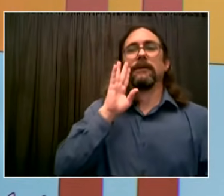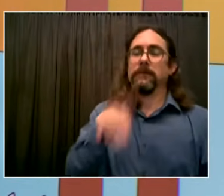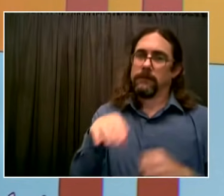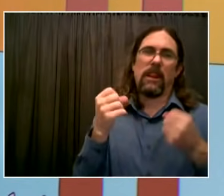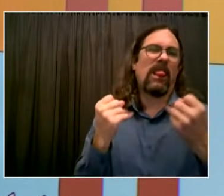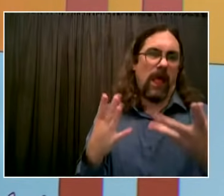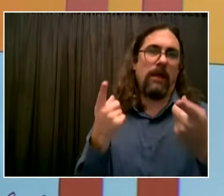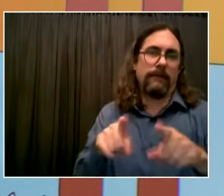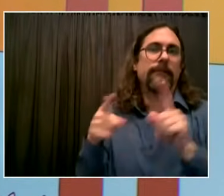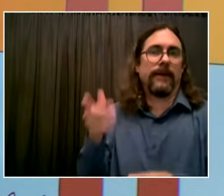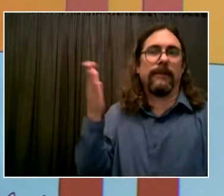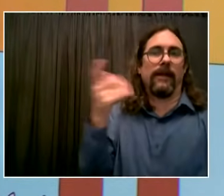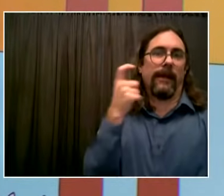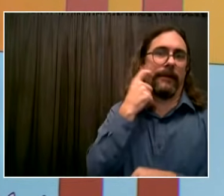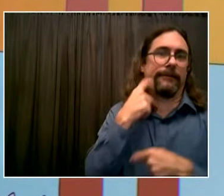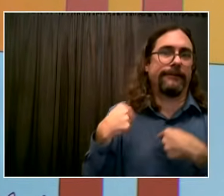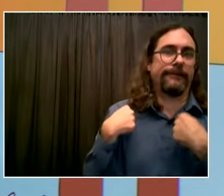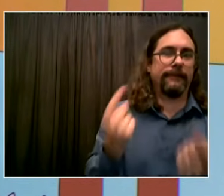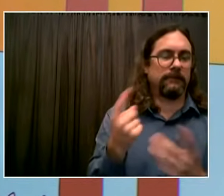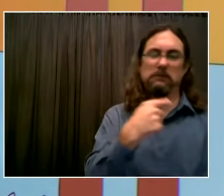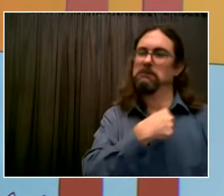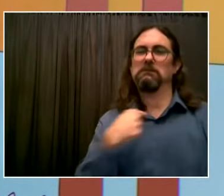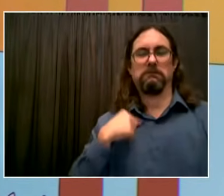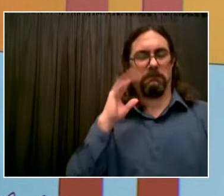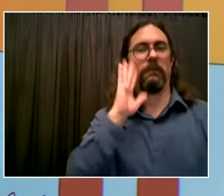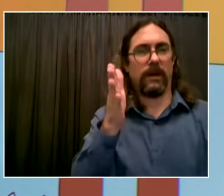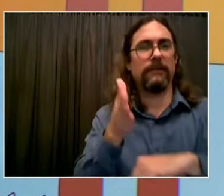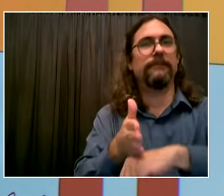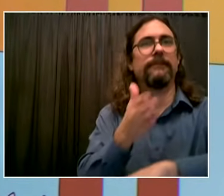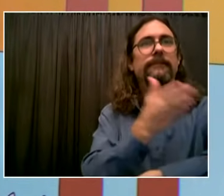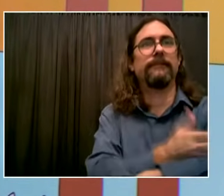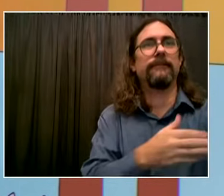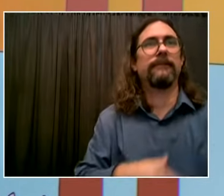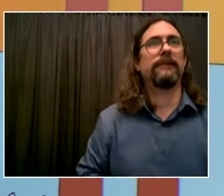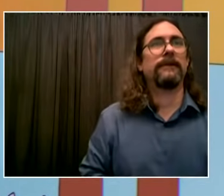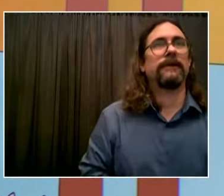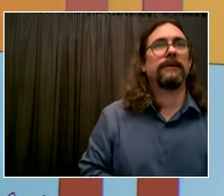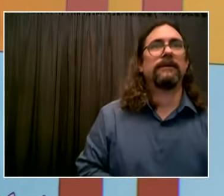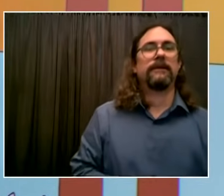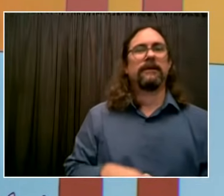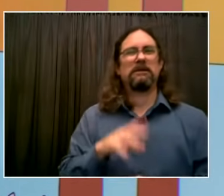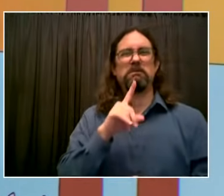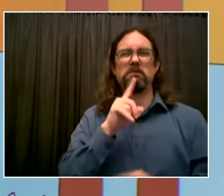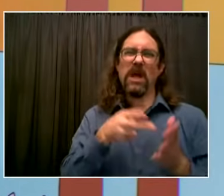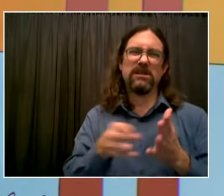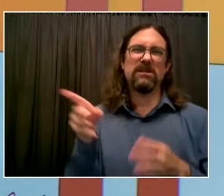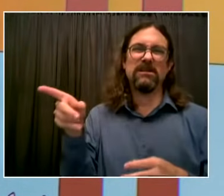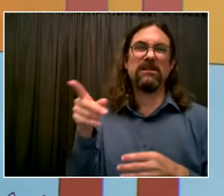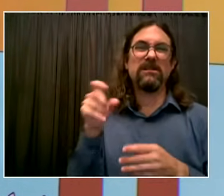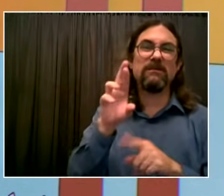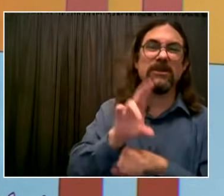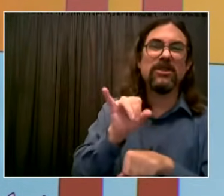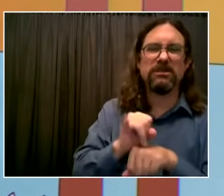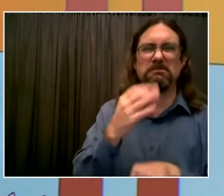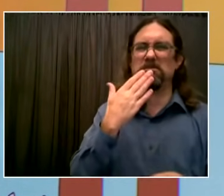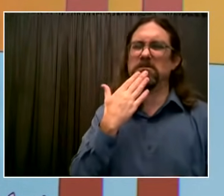UNDER CONTROL AND POSITIVE BECAUSE IT ANC BE TURNED AROUND, I WANT TO SAY THAT ONCEAG AIN. THIS IS A BAD, TOUGH SITUATION,